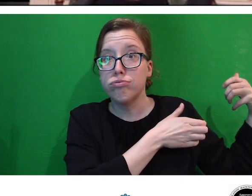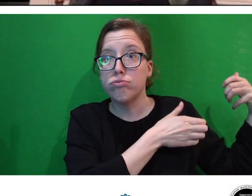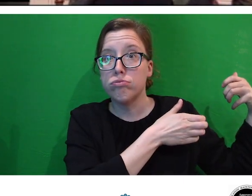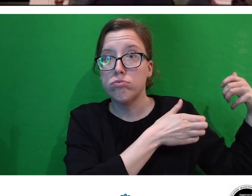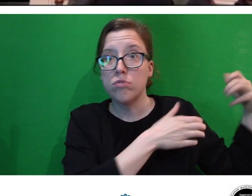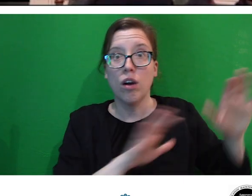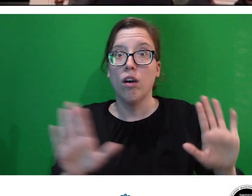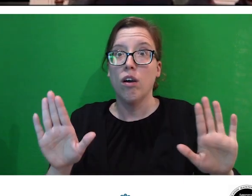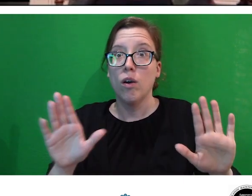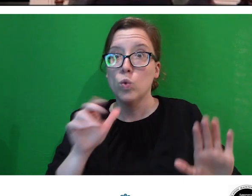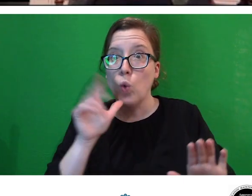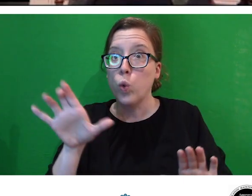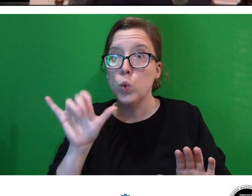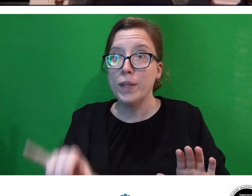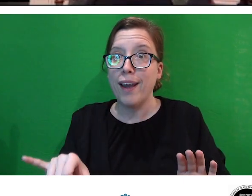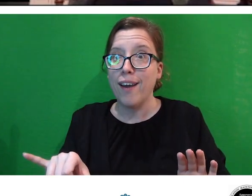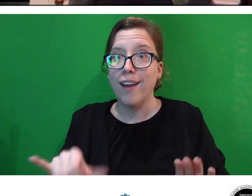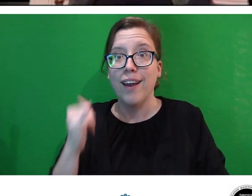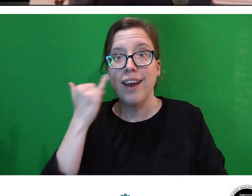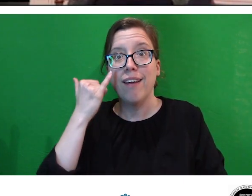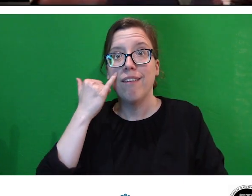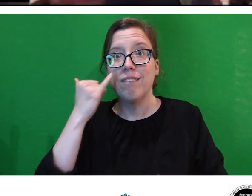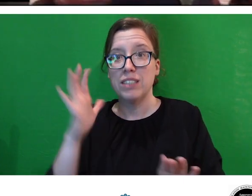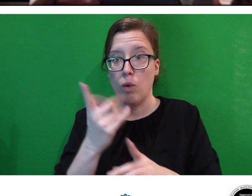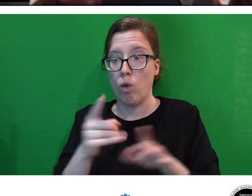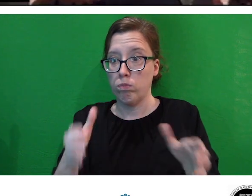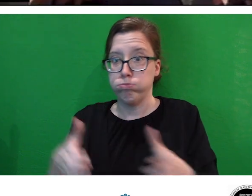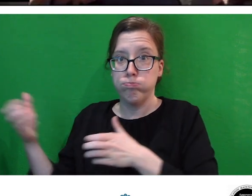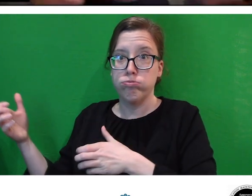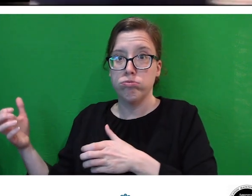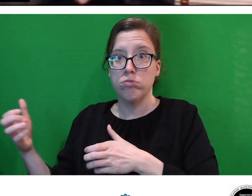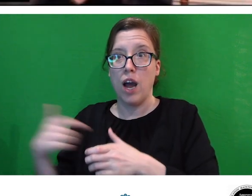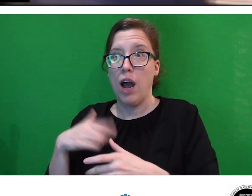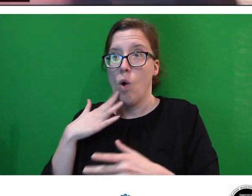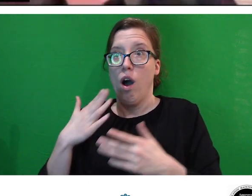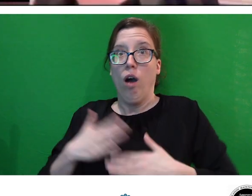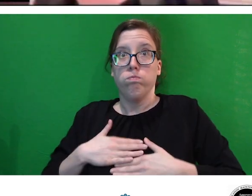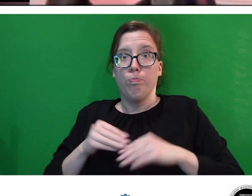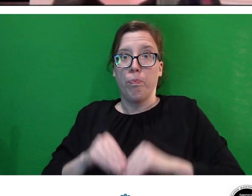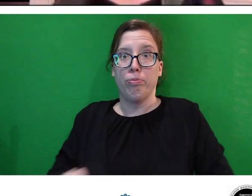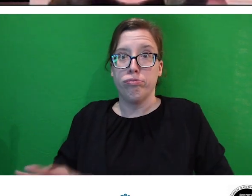up behind the kid without saying anything, takes the kid and–woo!–pushes the chair.